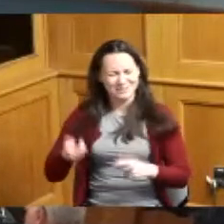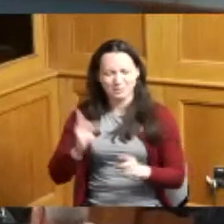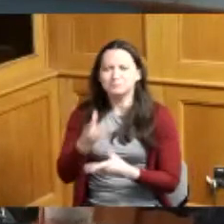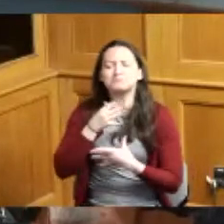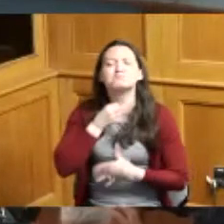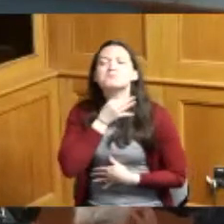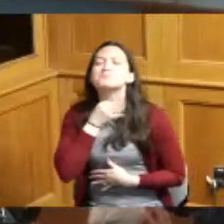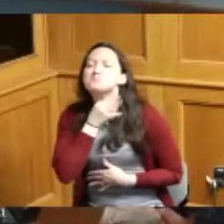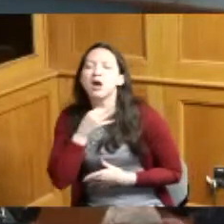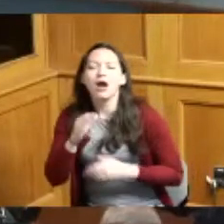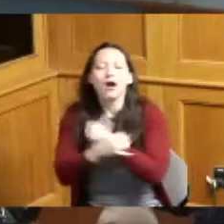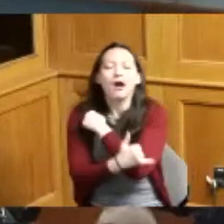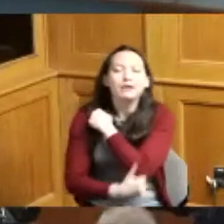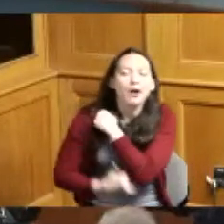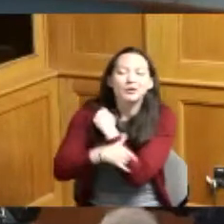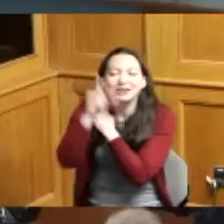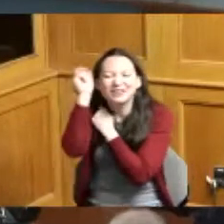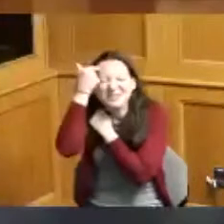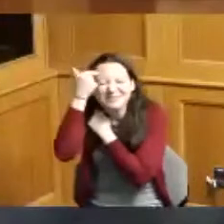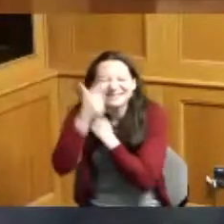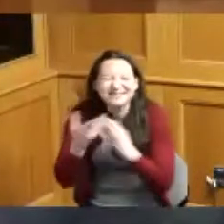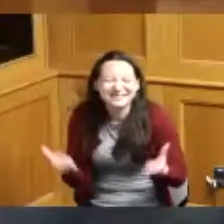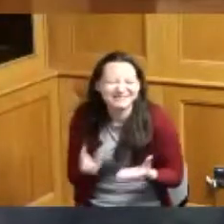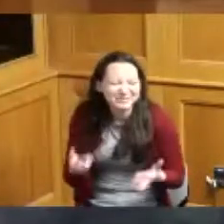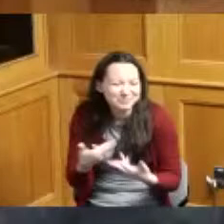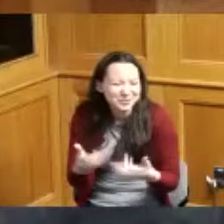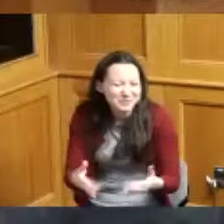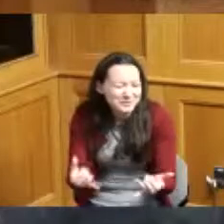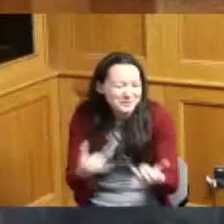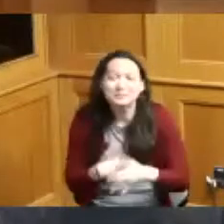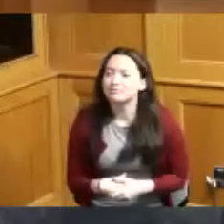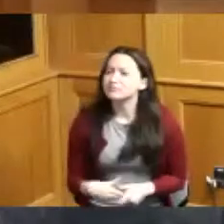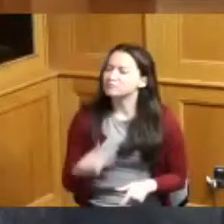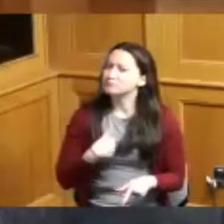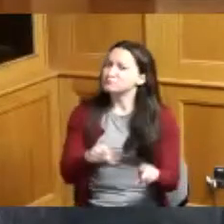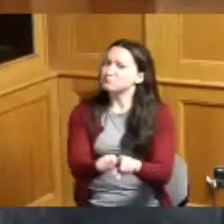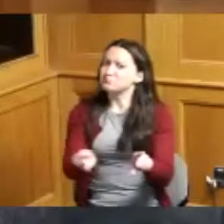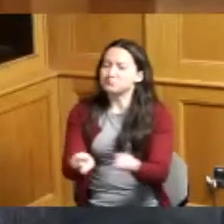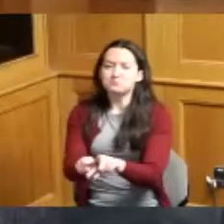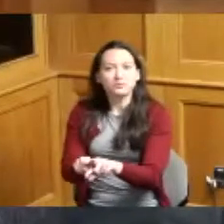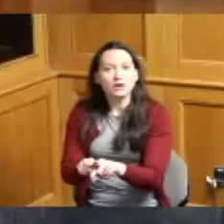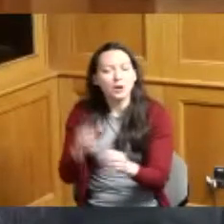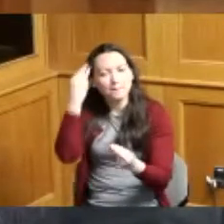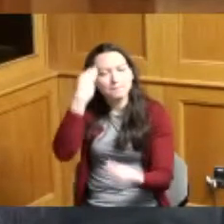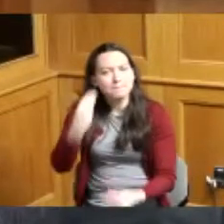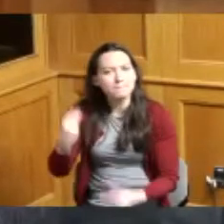in uh county government uh here in the room today so um I too was at some Memorial Day celebrations